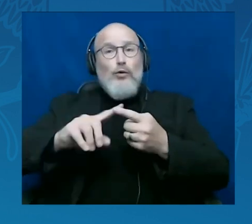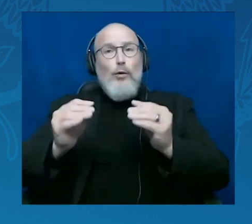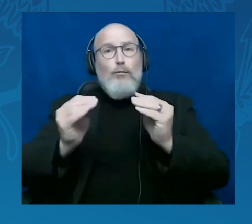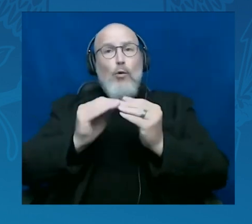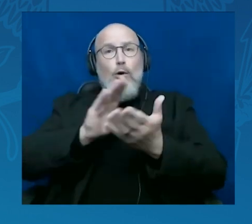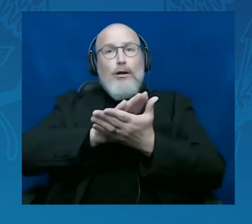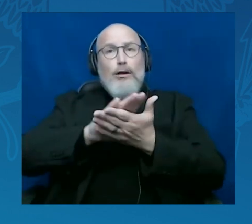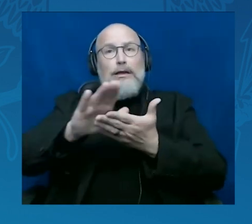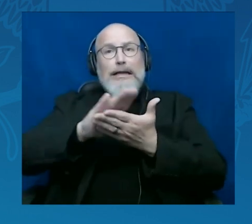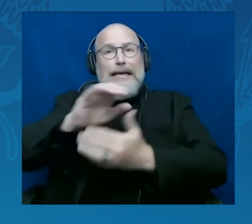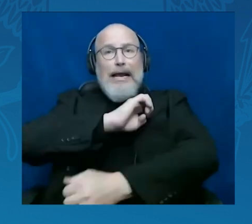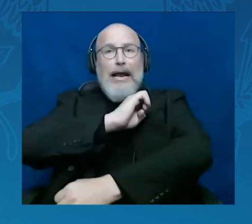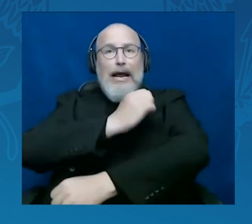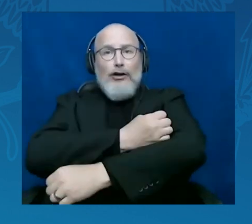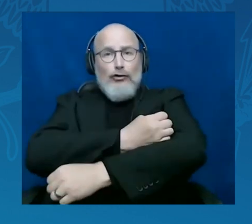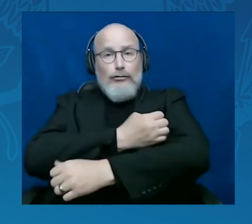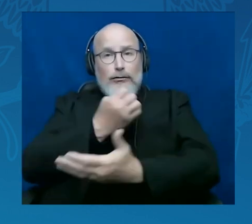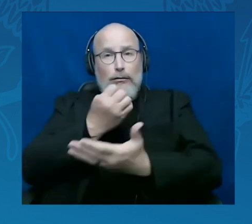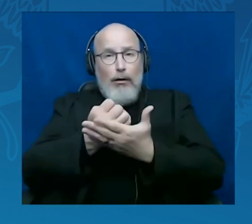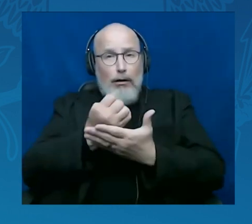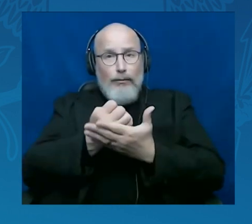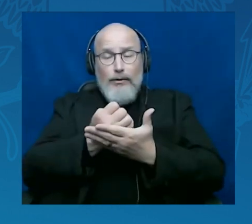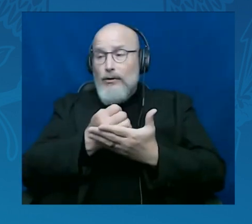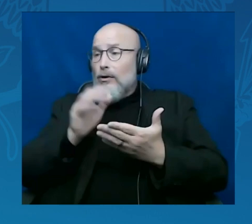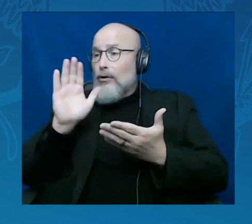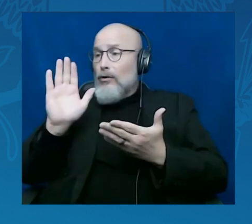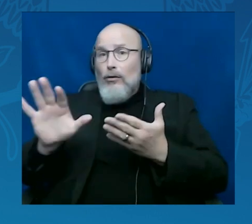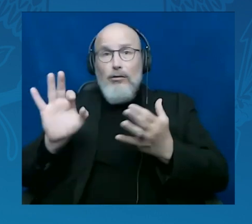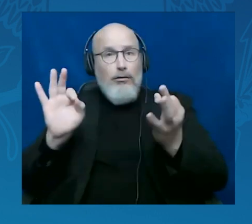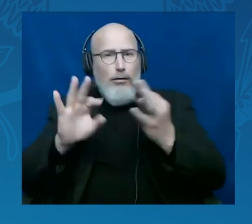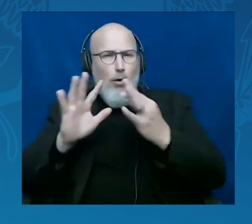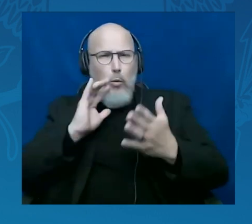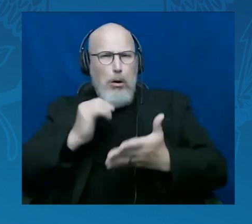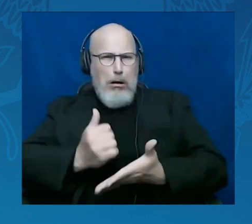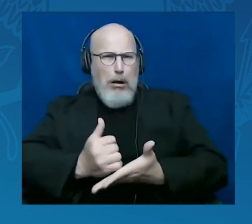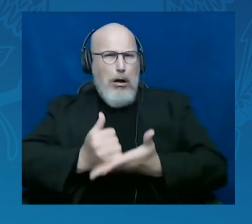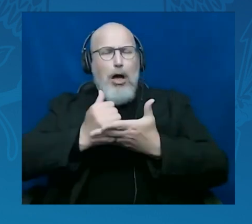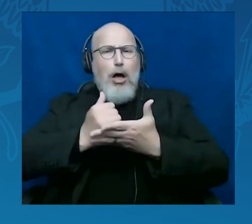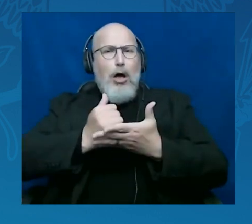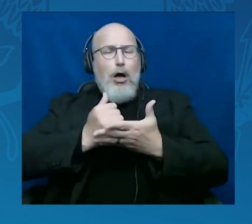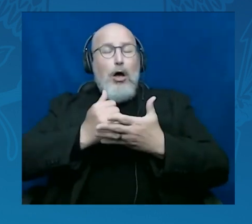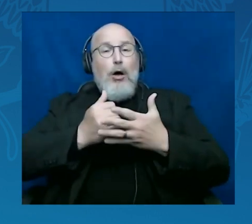Your input will help guide the United States' effort in the days and months ahead.